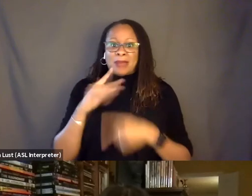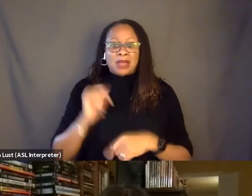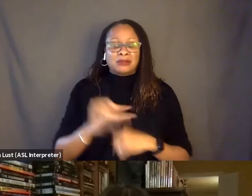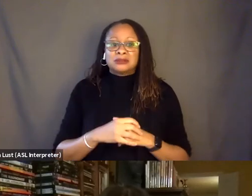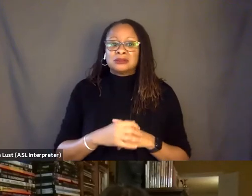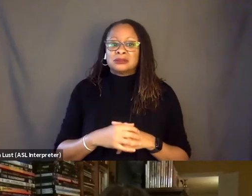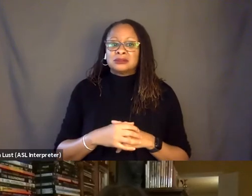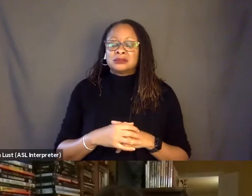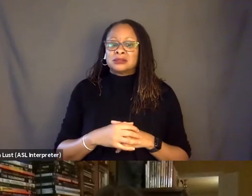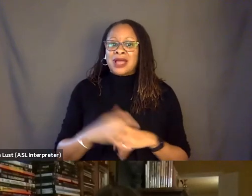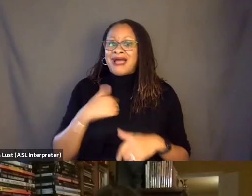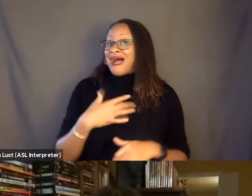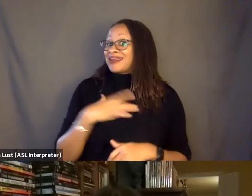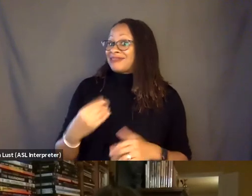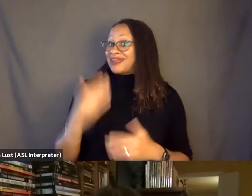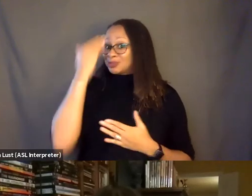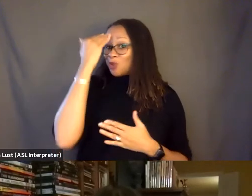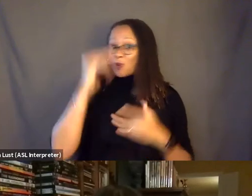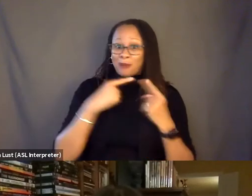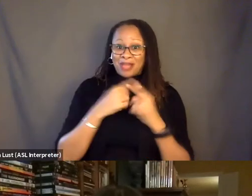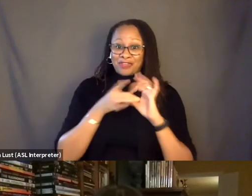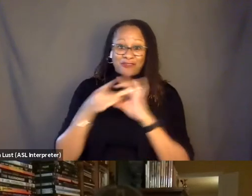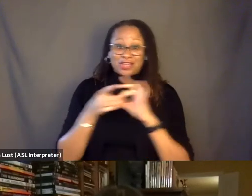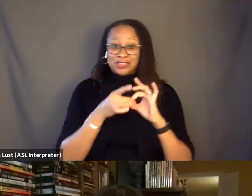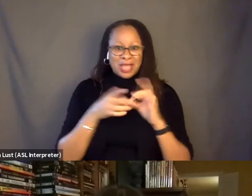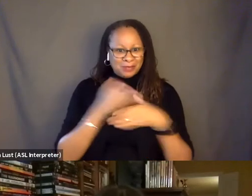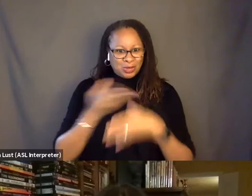So I would like to know about the relationship between the two of you.